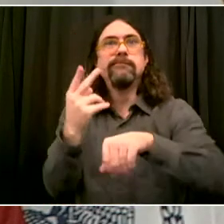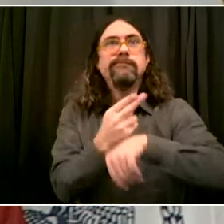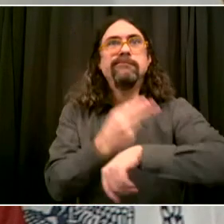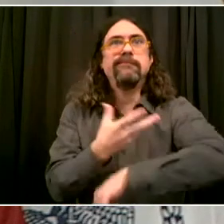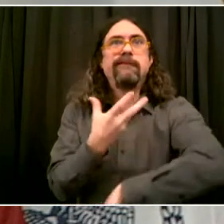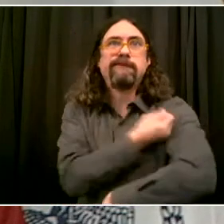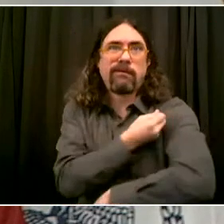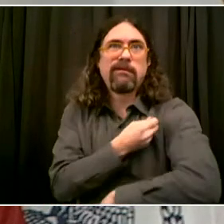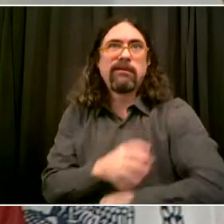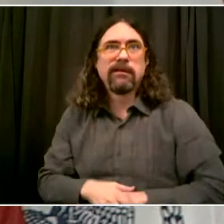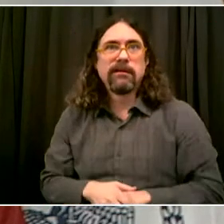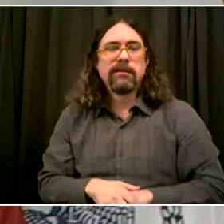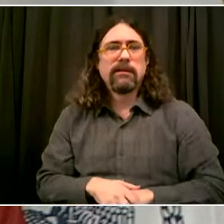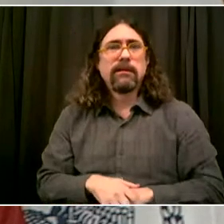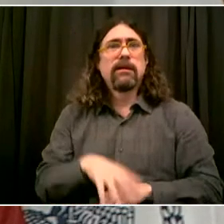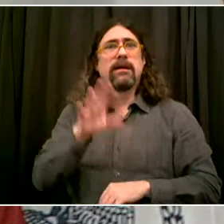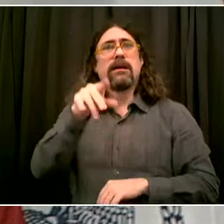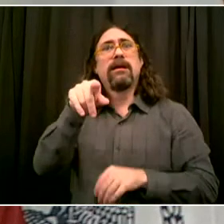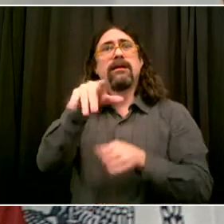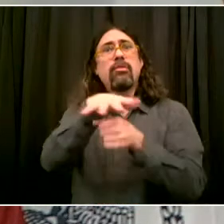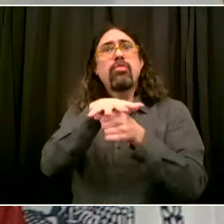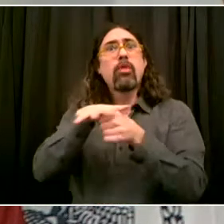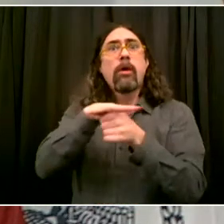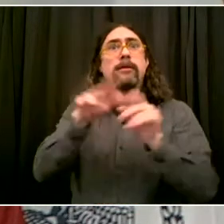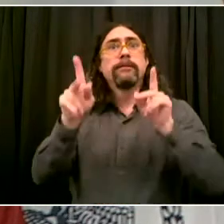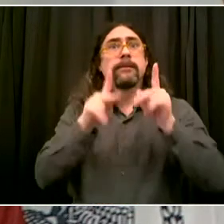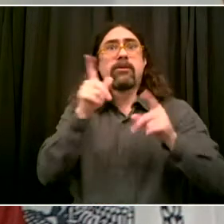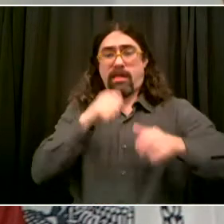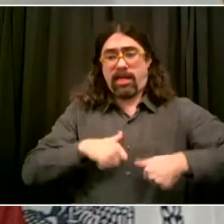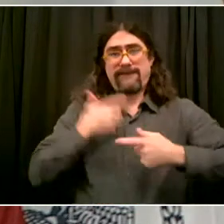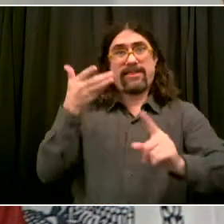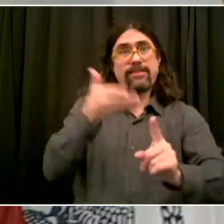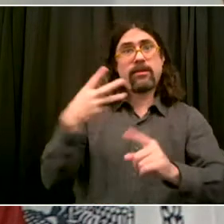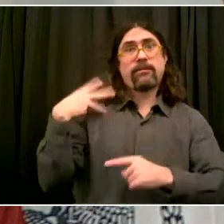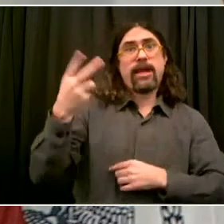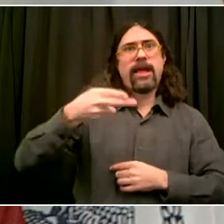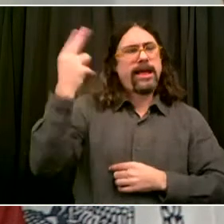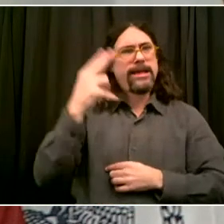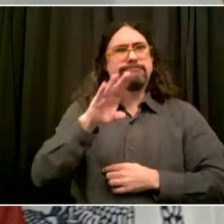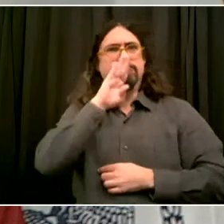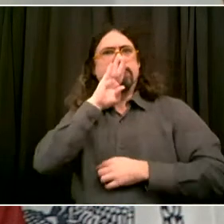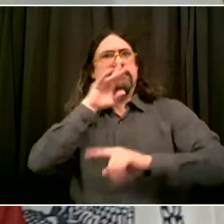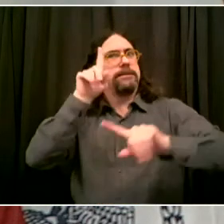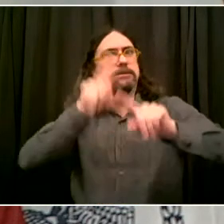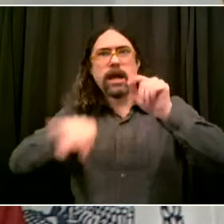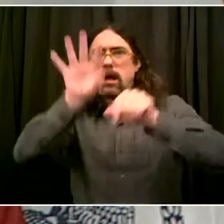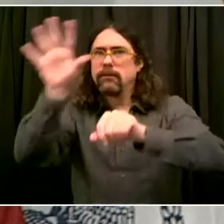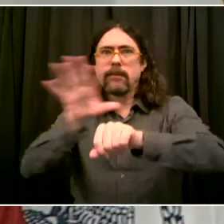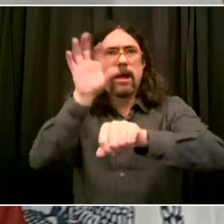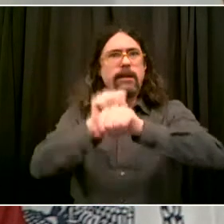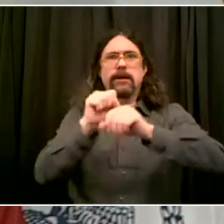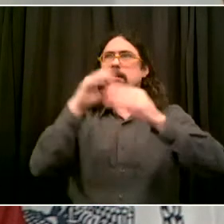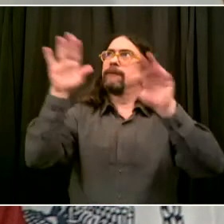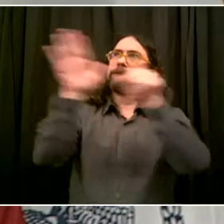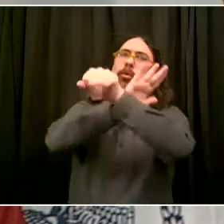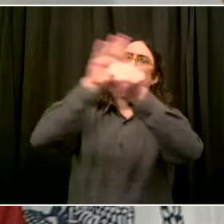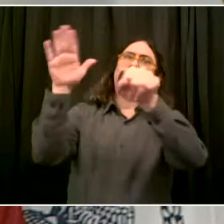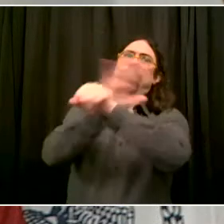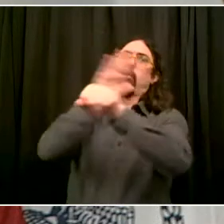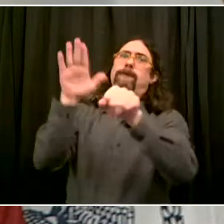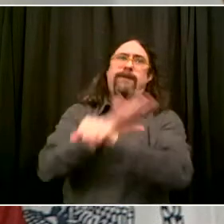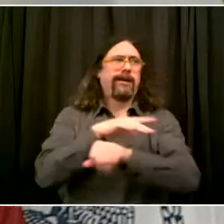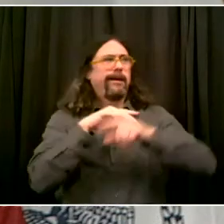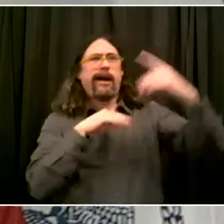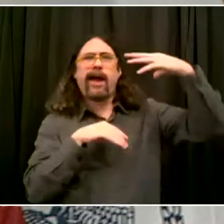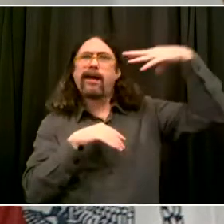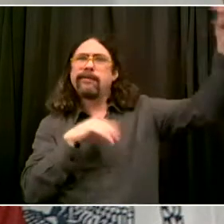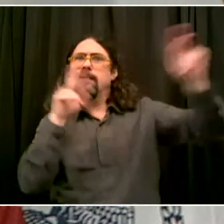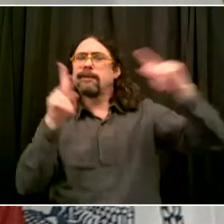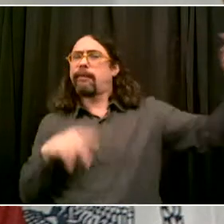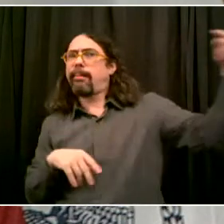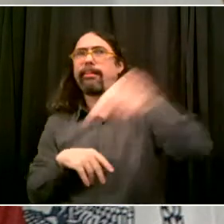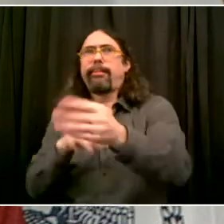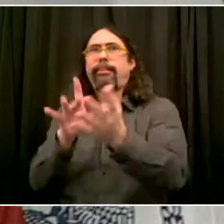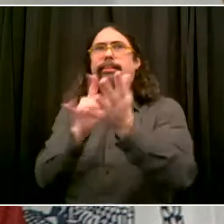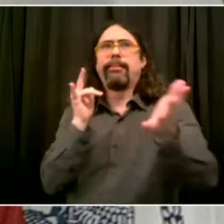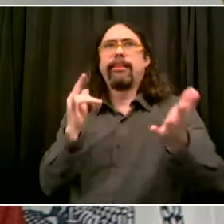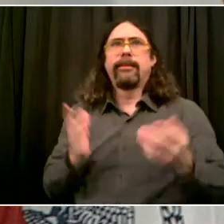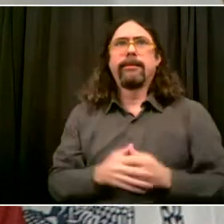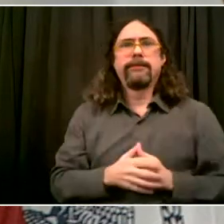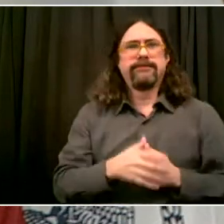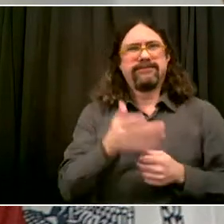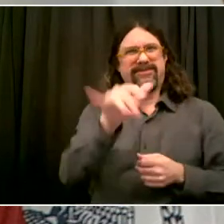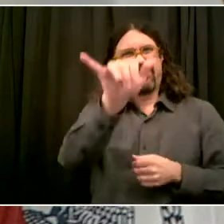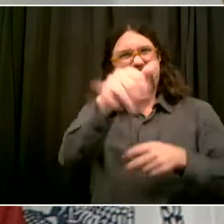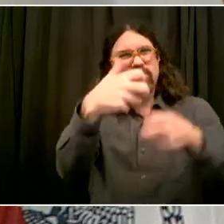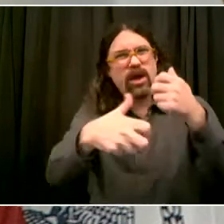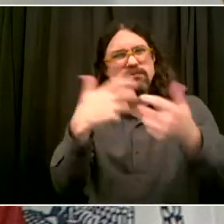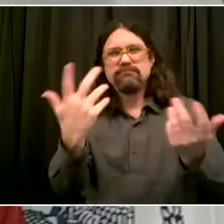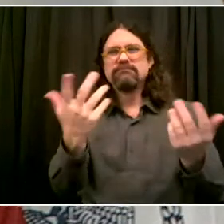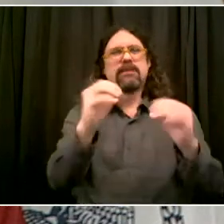NEIGHBORHOODS